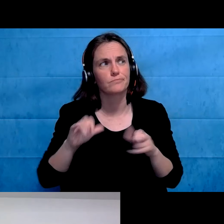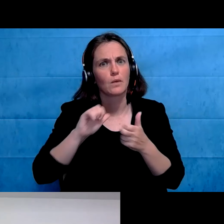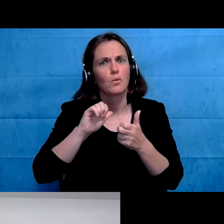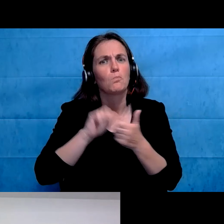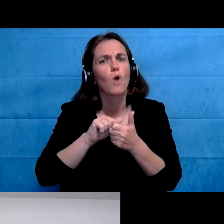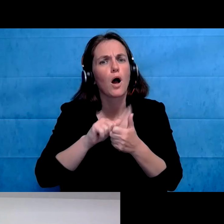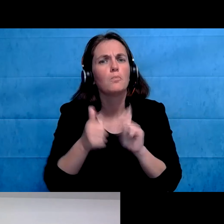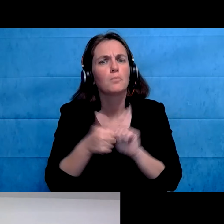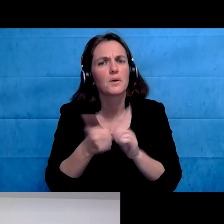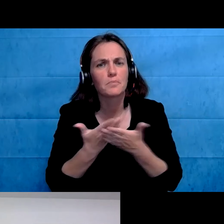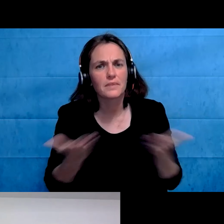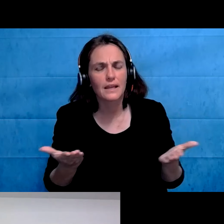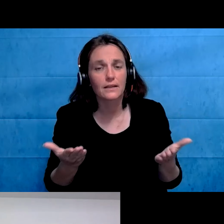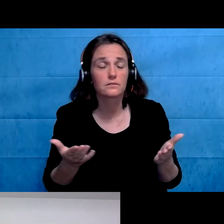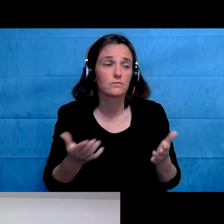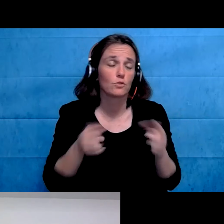in performances or museums that might be